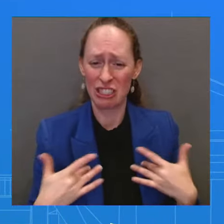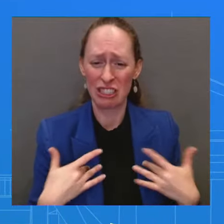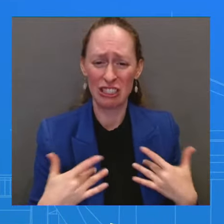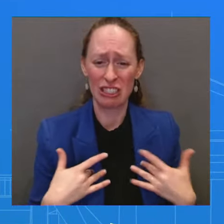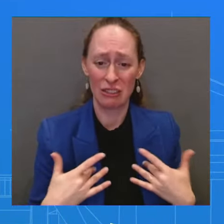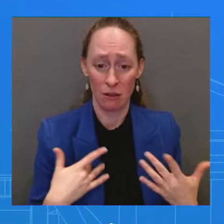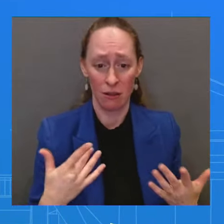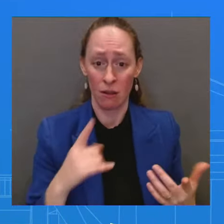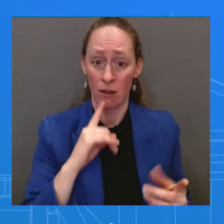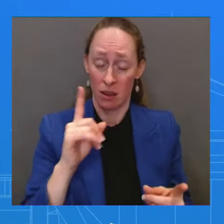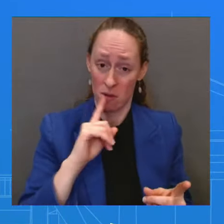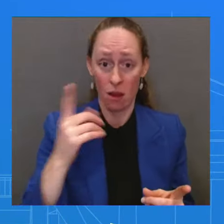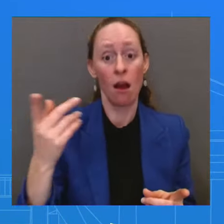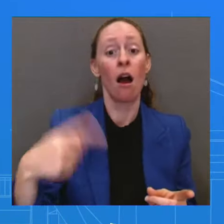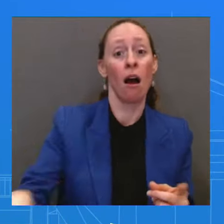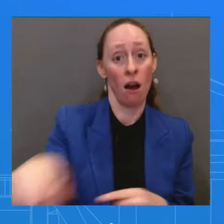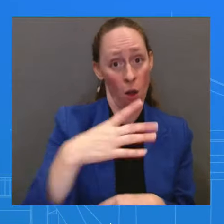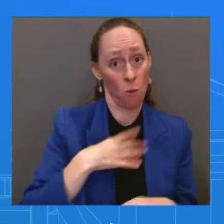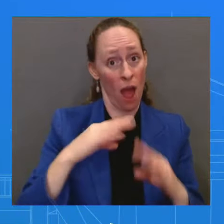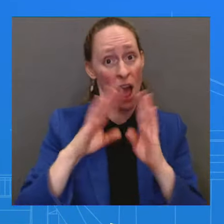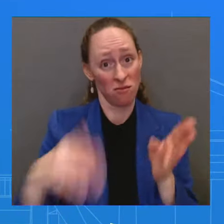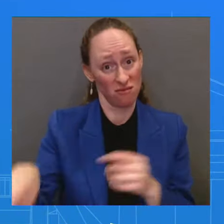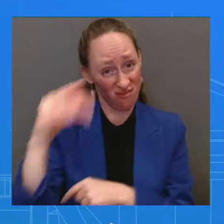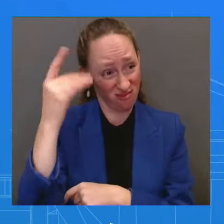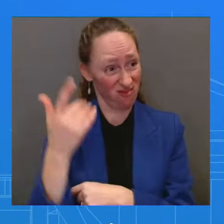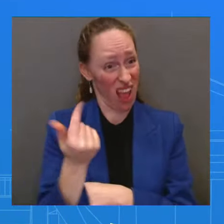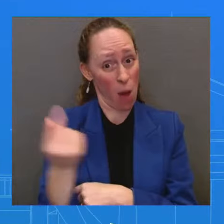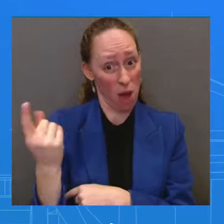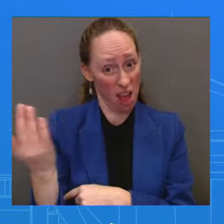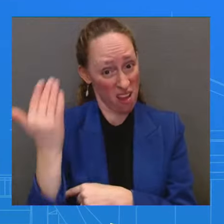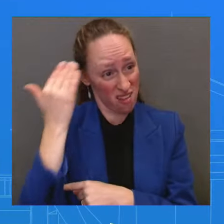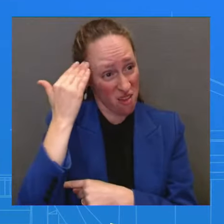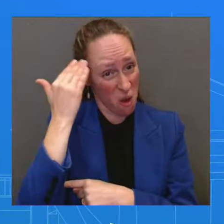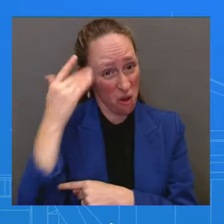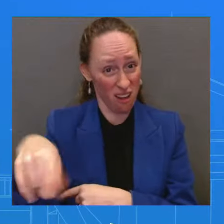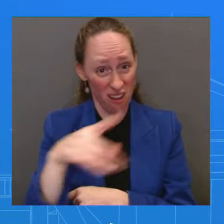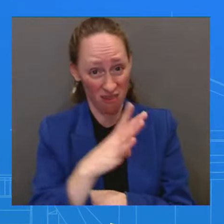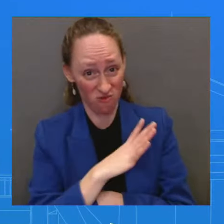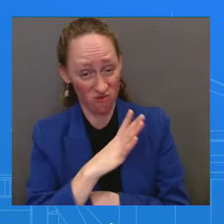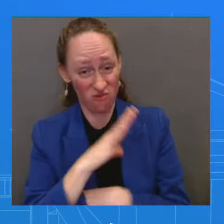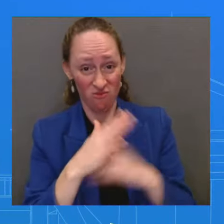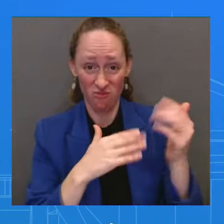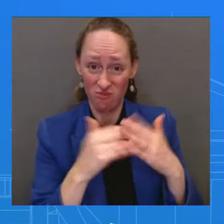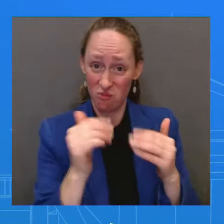I just mentioned that the President requested $4 billion for supplemental funding